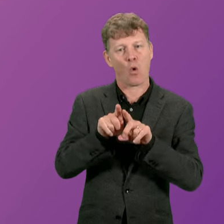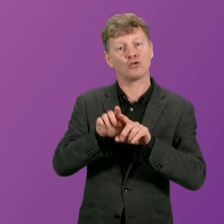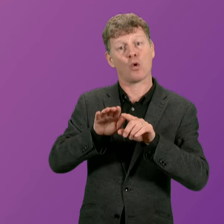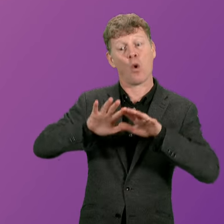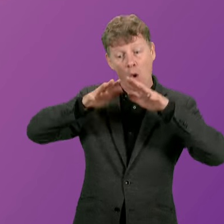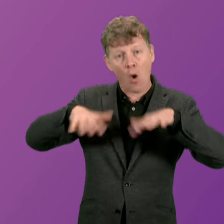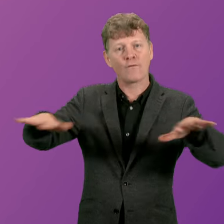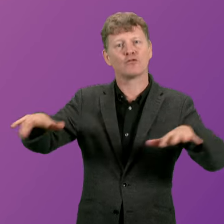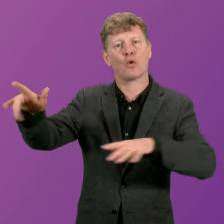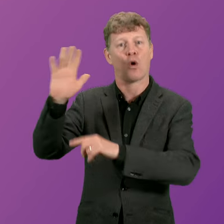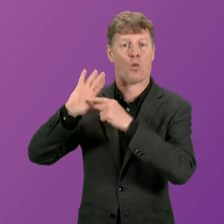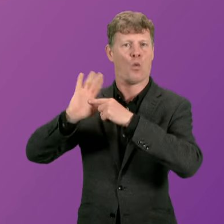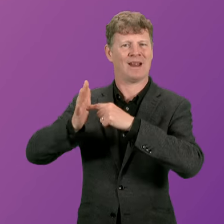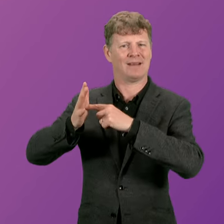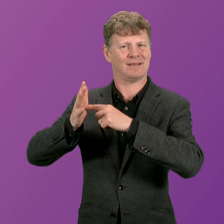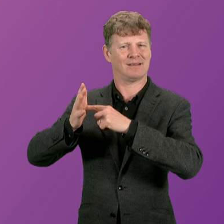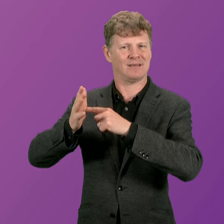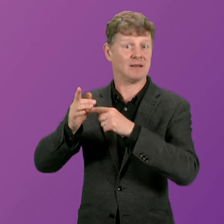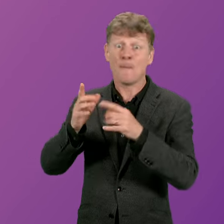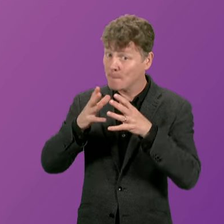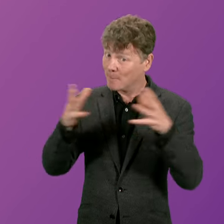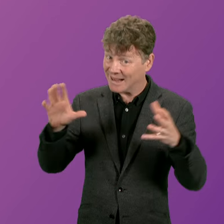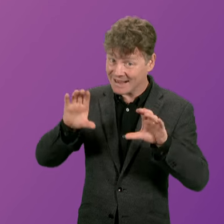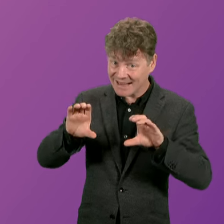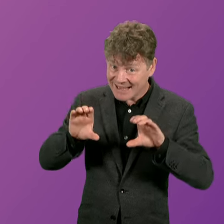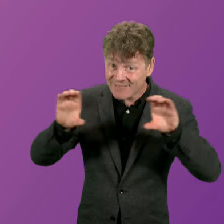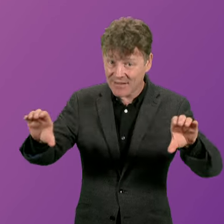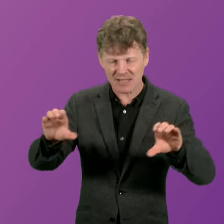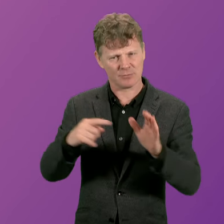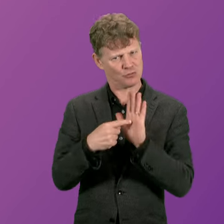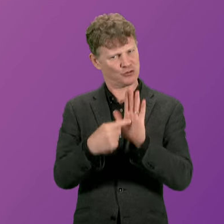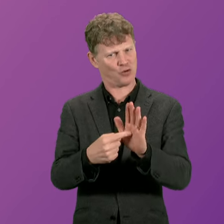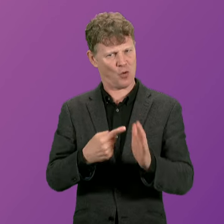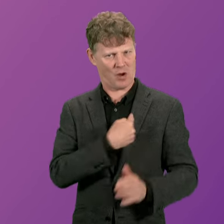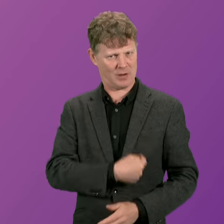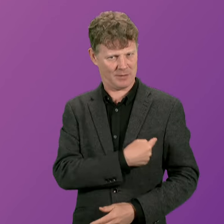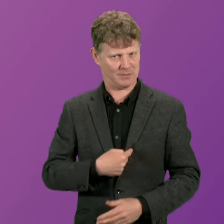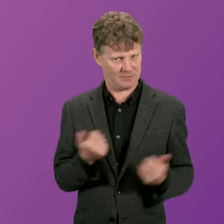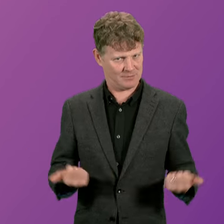Those are enormous investments that signal the Government’s commitment.